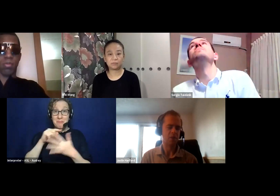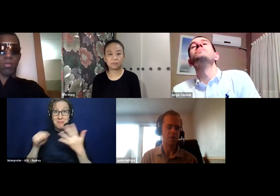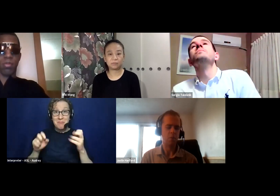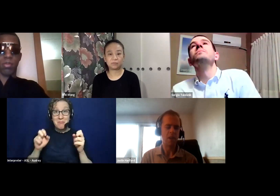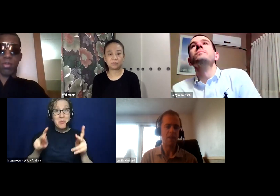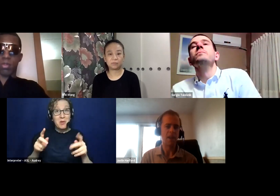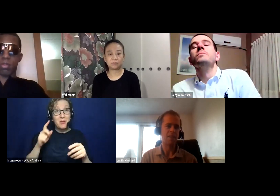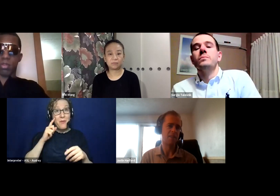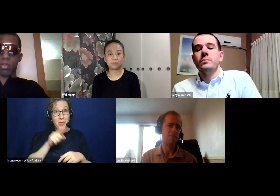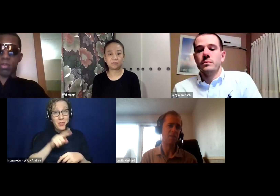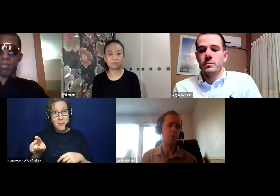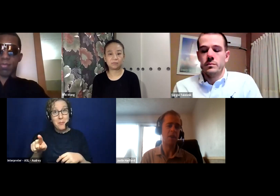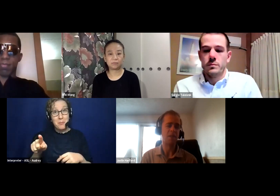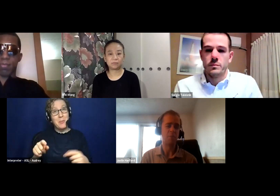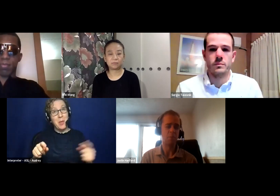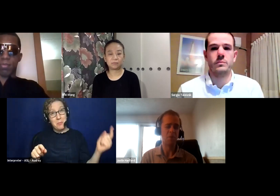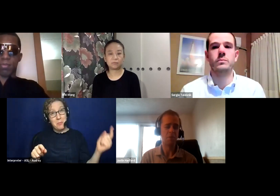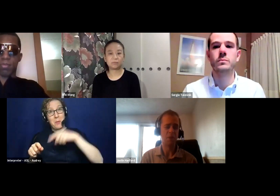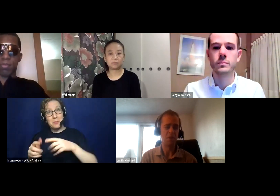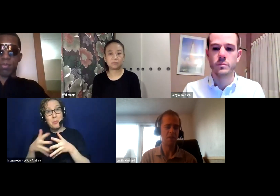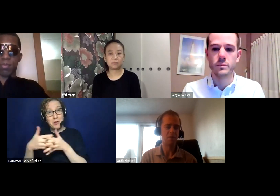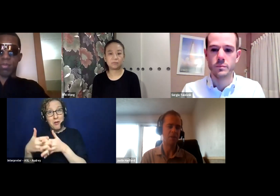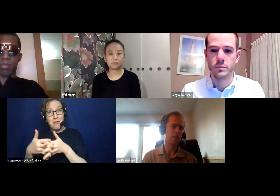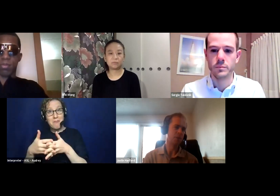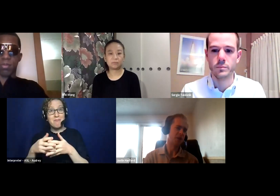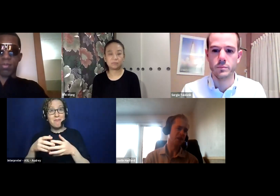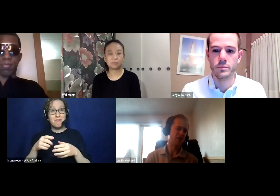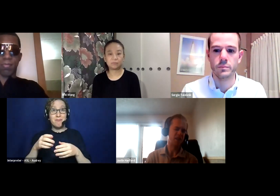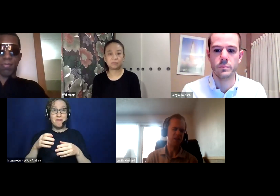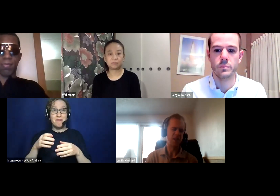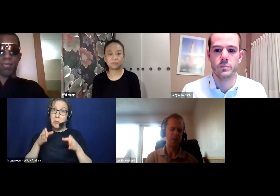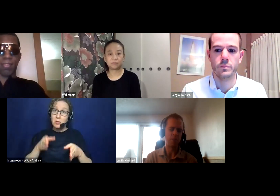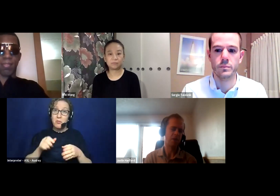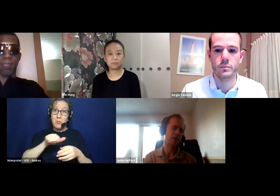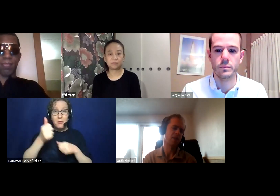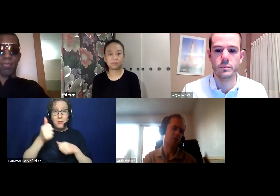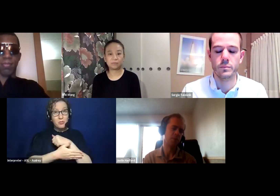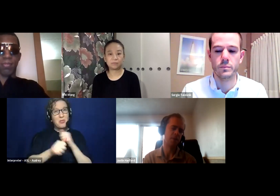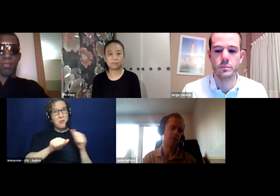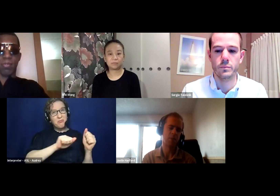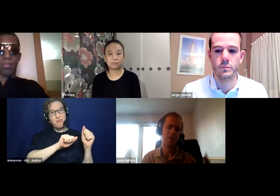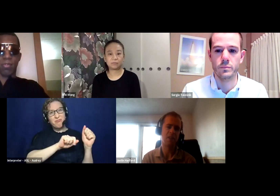and there's a way that you as a person from another country can come to study in the United States especially as a person with a disability